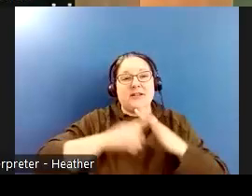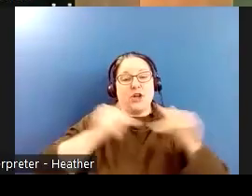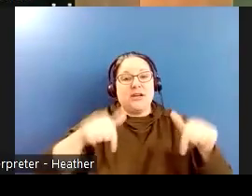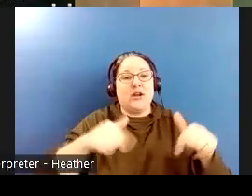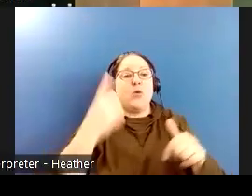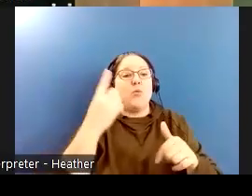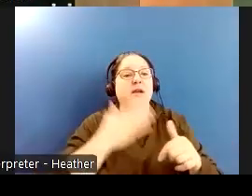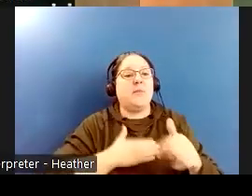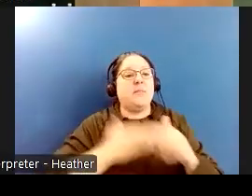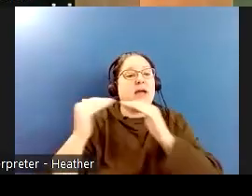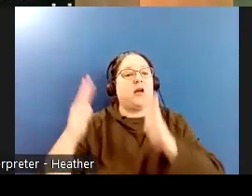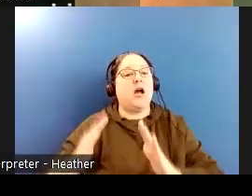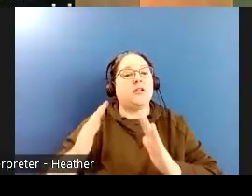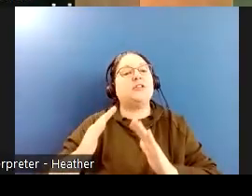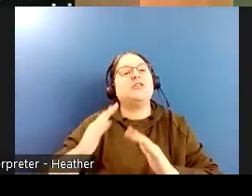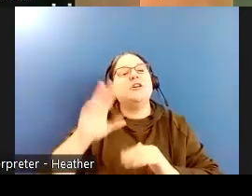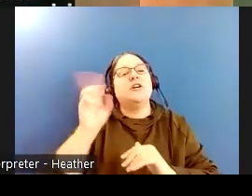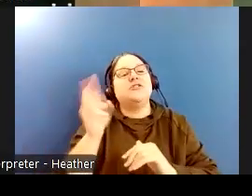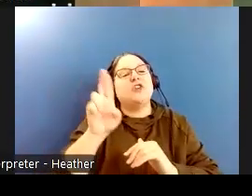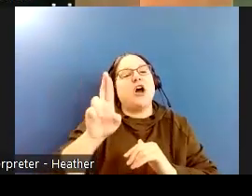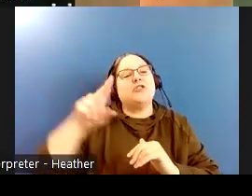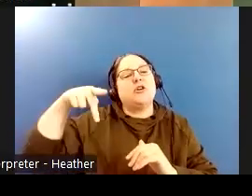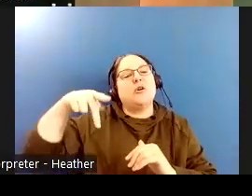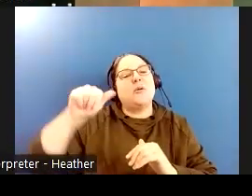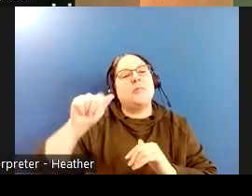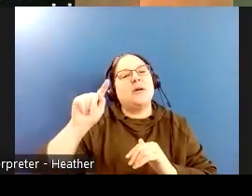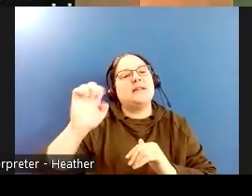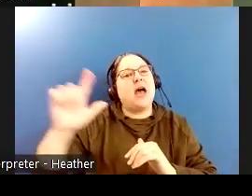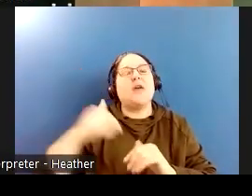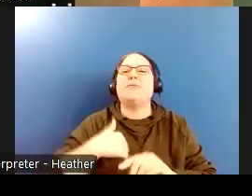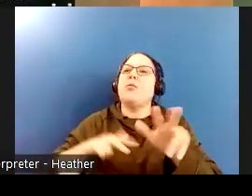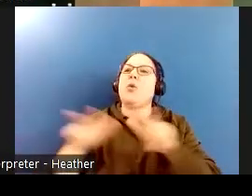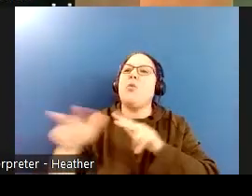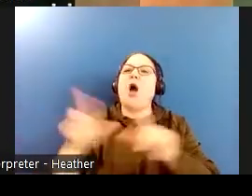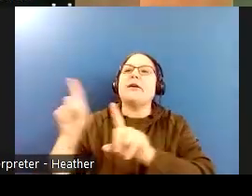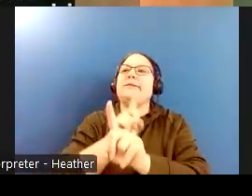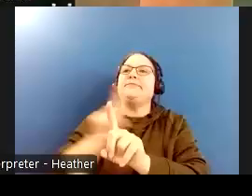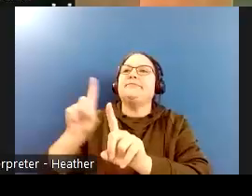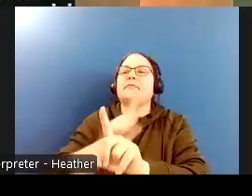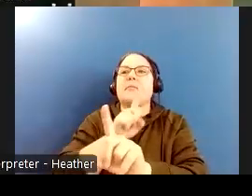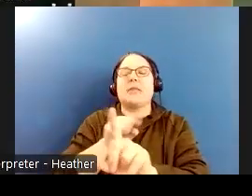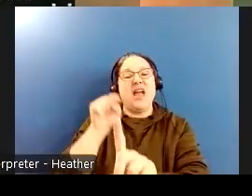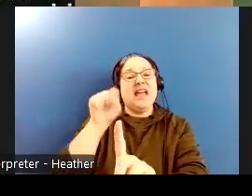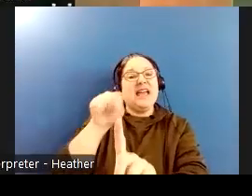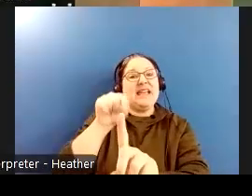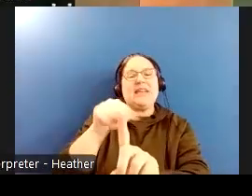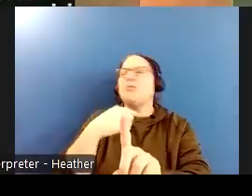Dr. Arman Patel I was walking behind him and uh he actually was telling one of the fellows about